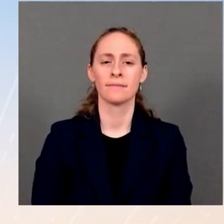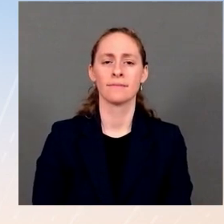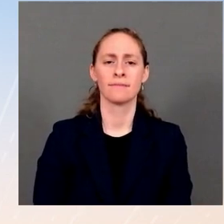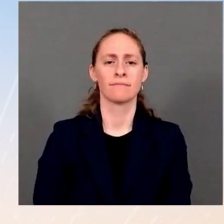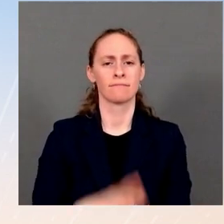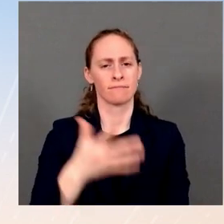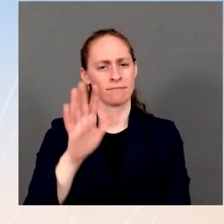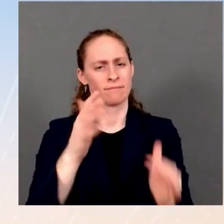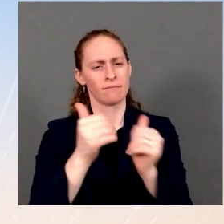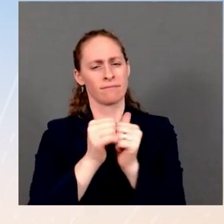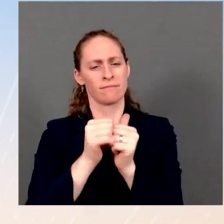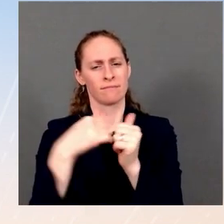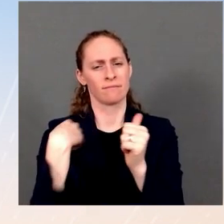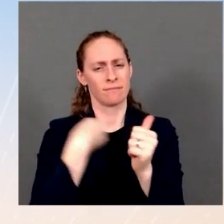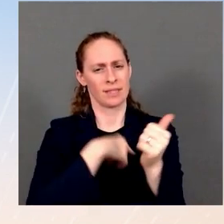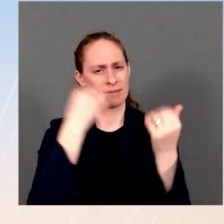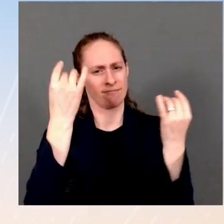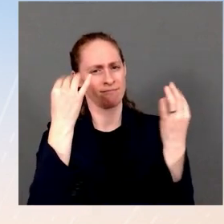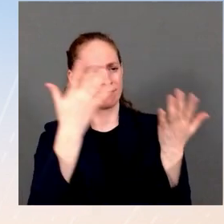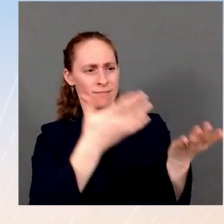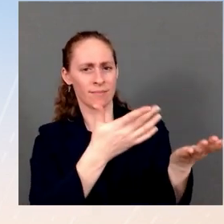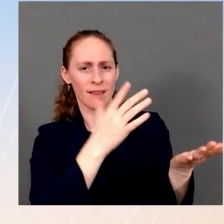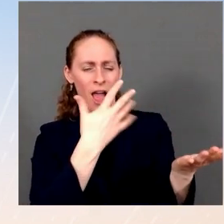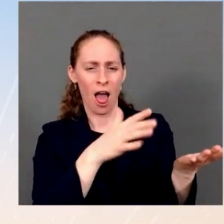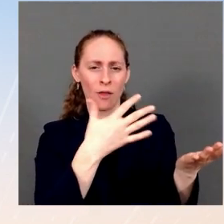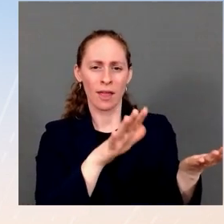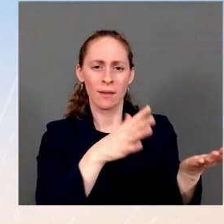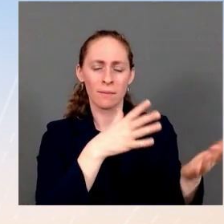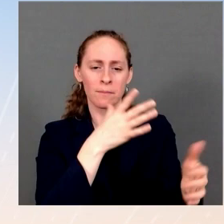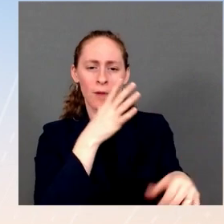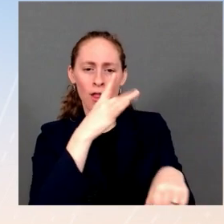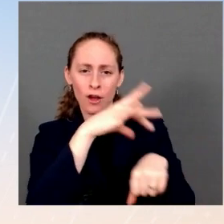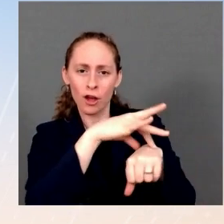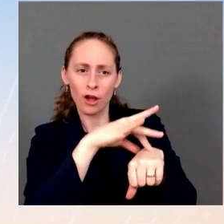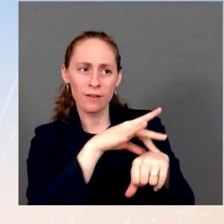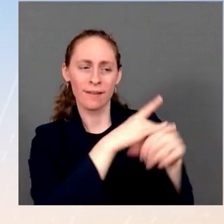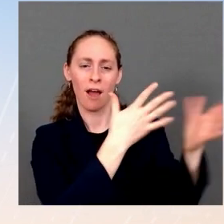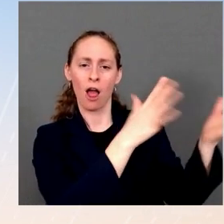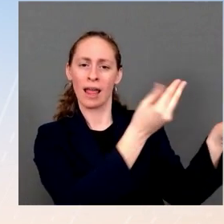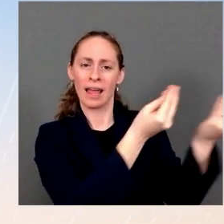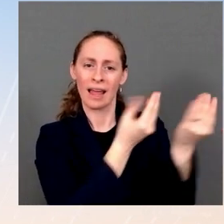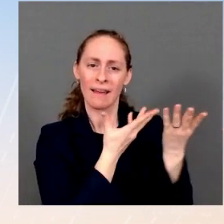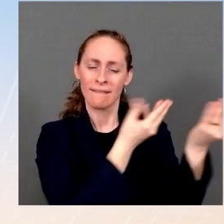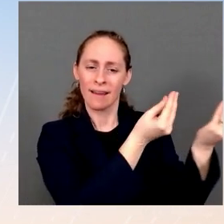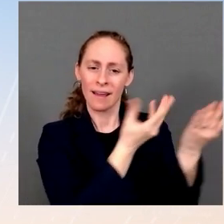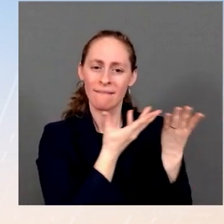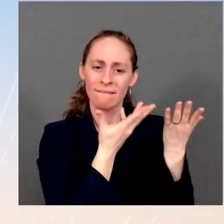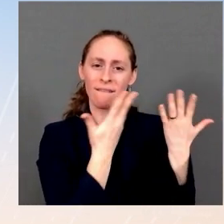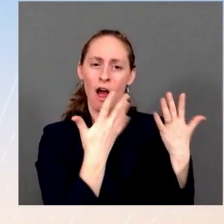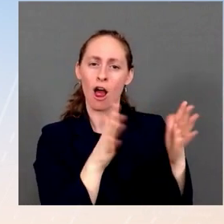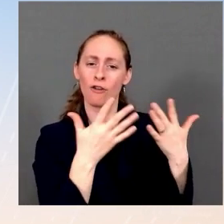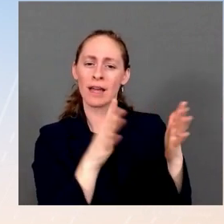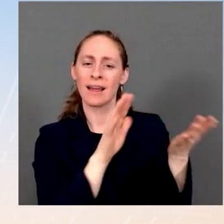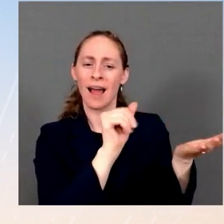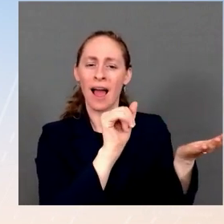and, hopefully, I get to come back for the $21 billion we're going to spend to remediate the places we fouled